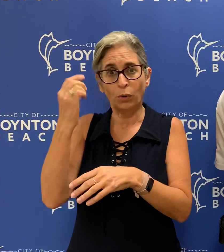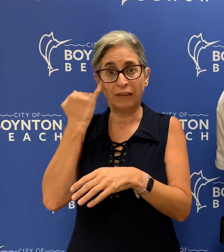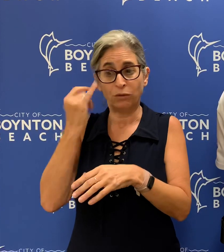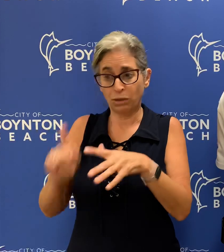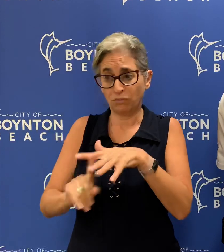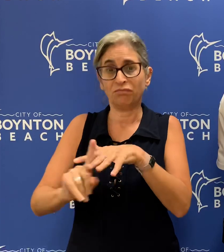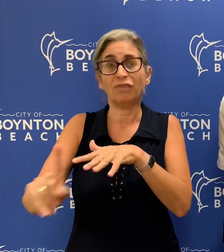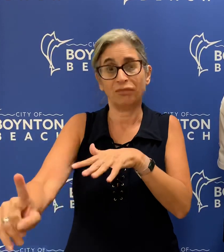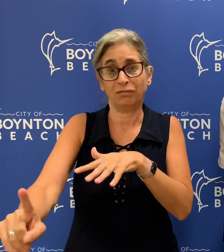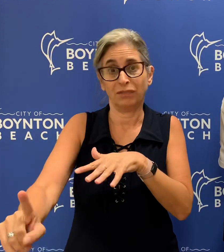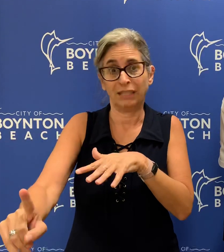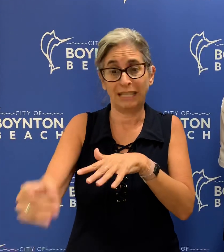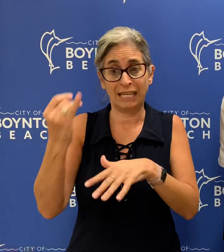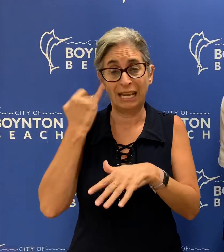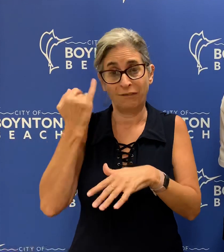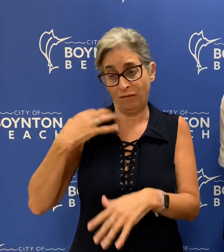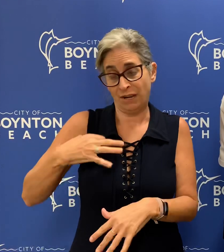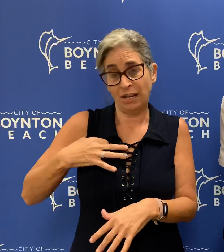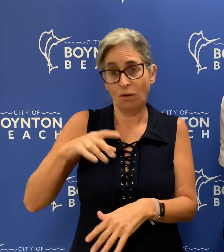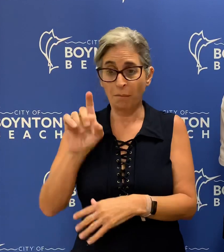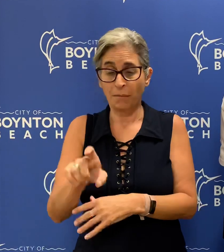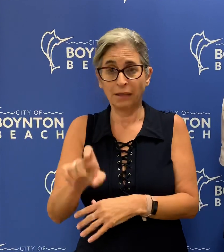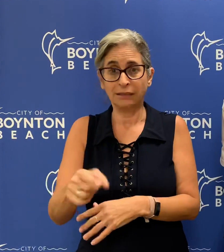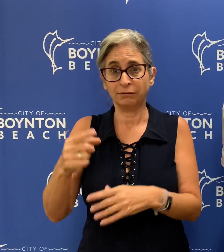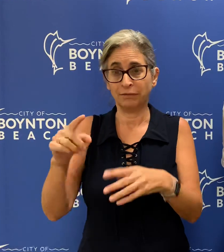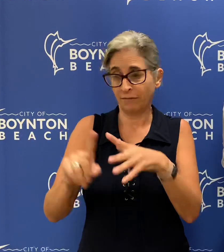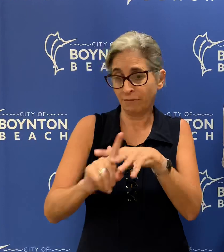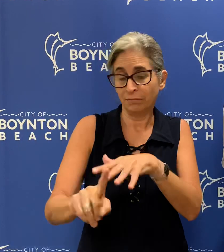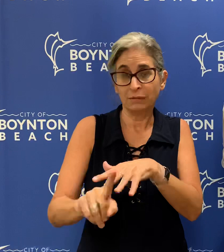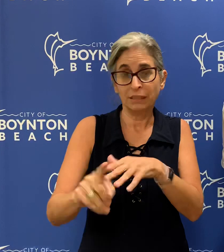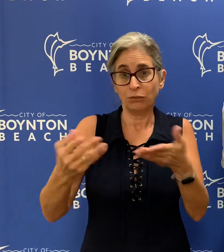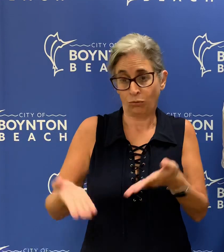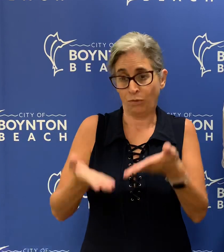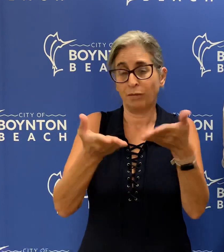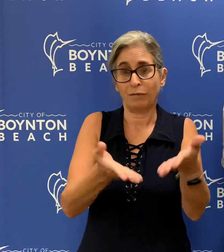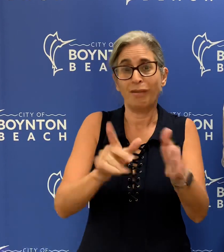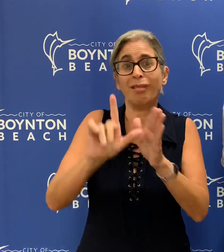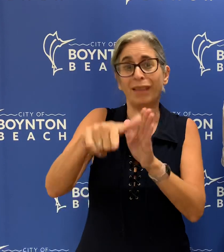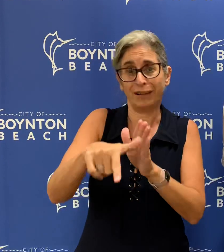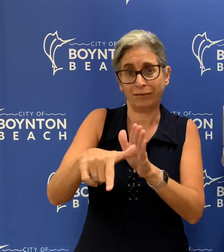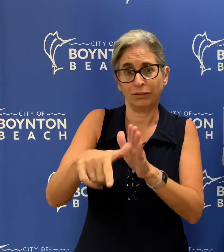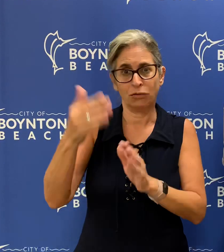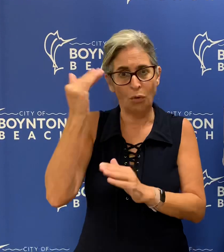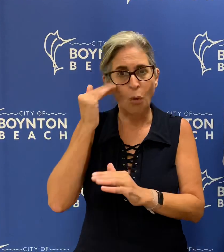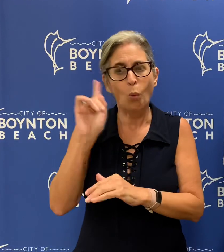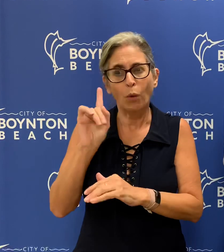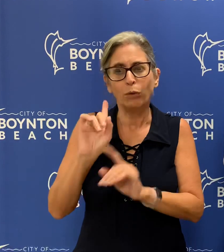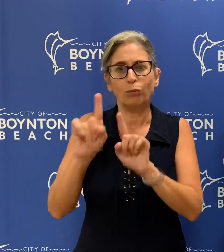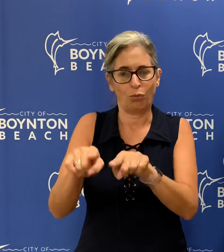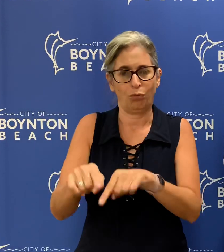that a voluntary or mandatory evacuation is recommended. This information can be